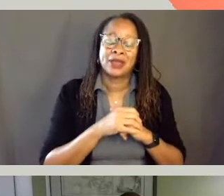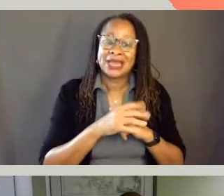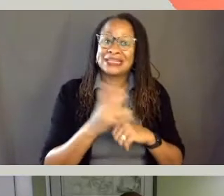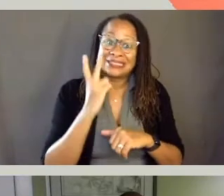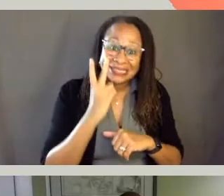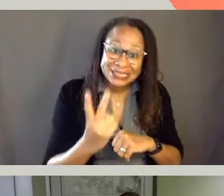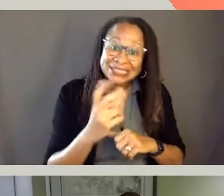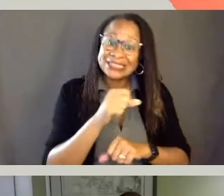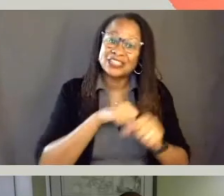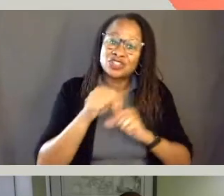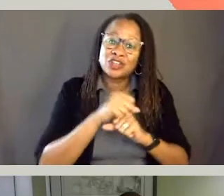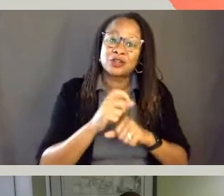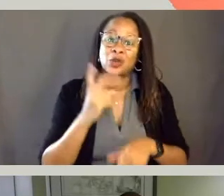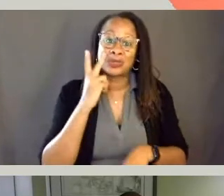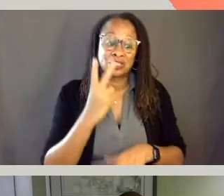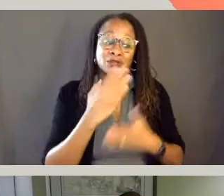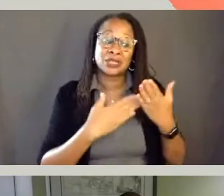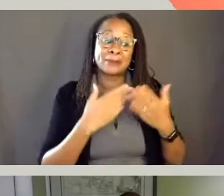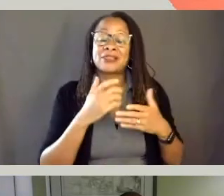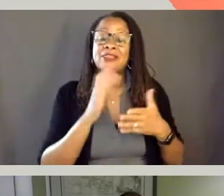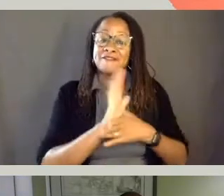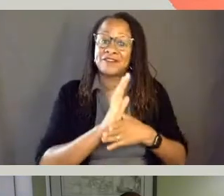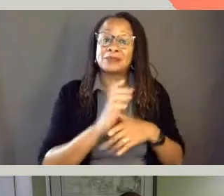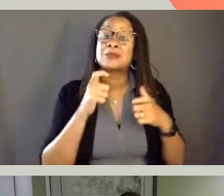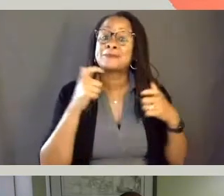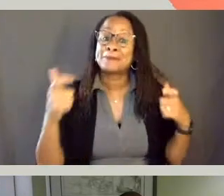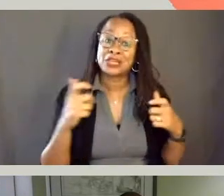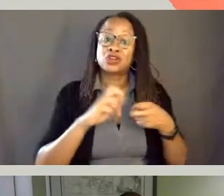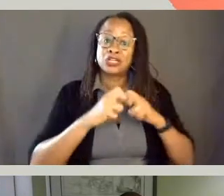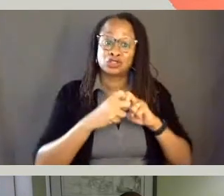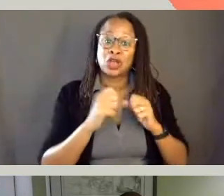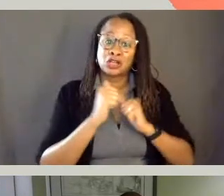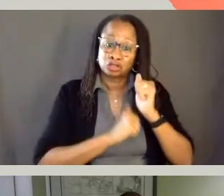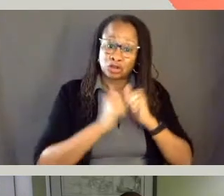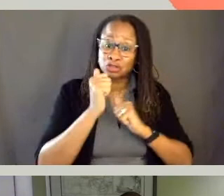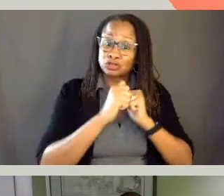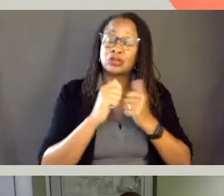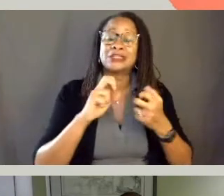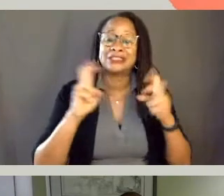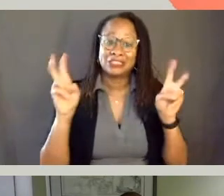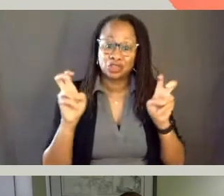And I think that we solved some of the films bigger issues, structural issues, issues of credibility